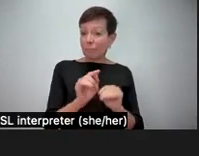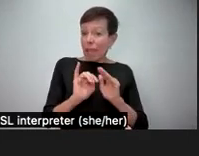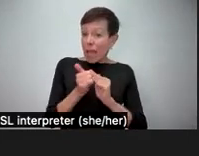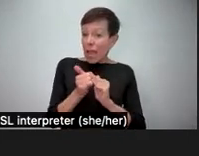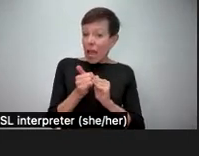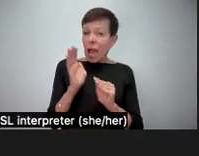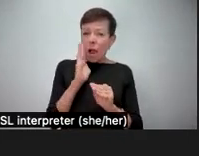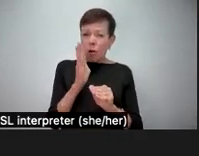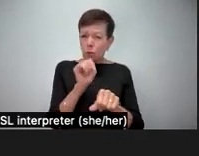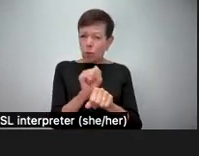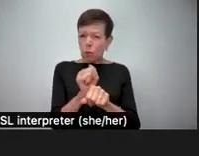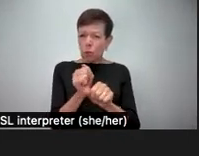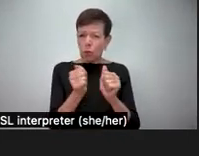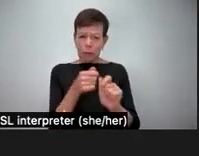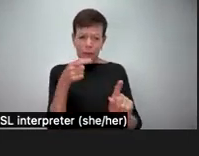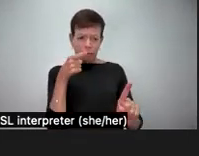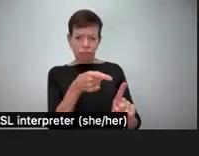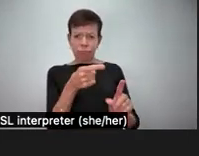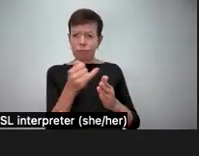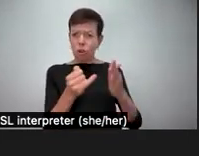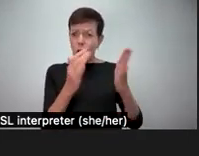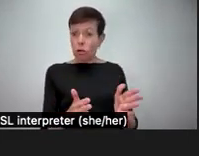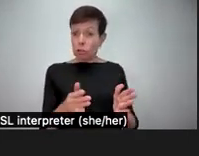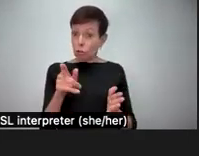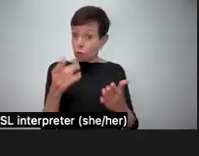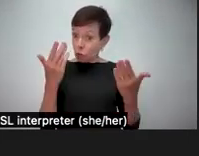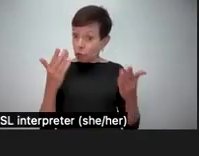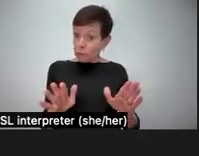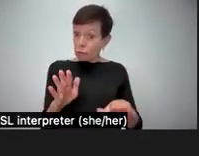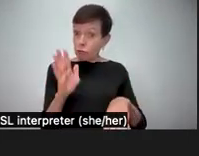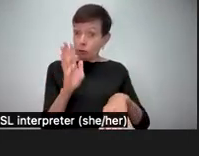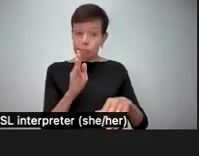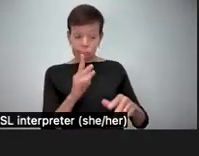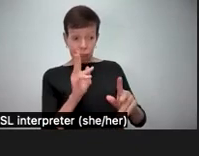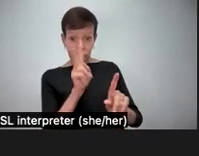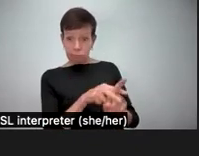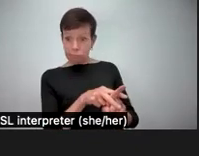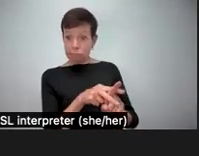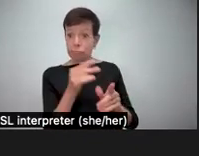you preselected an artist, or are you planning to do a call and receive submissions from a